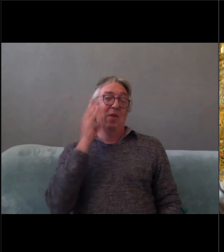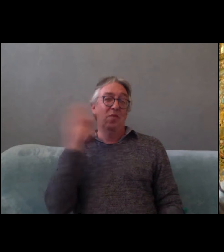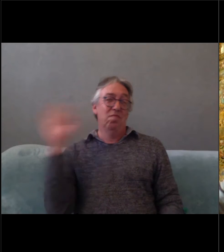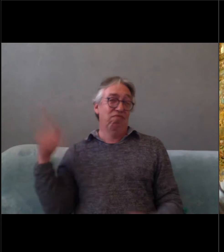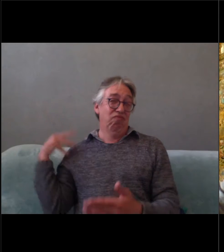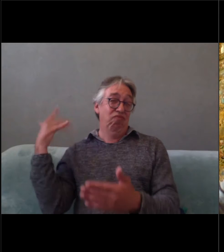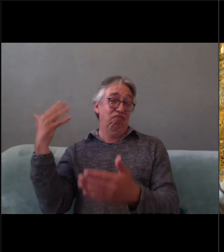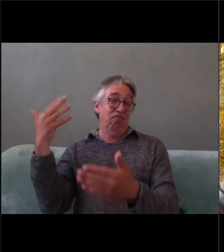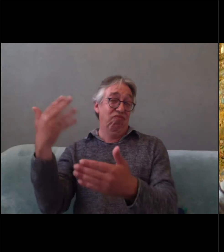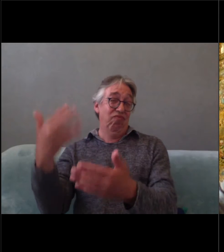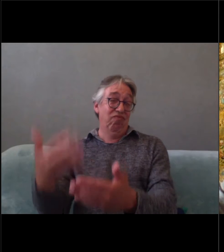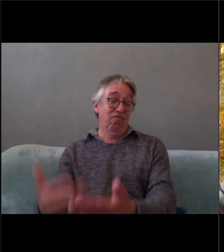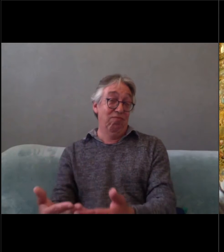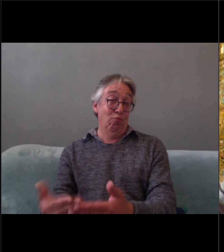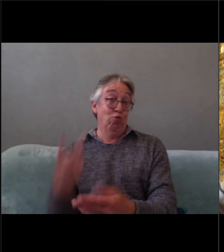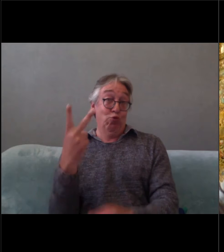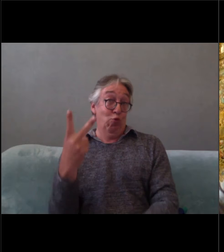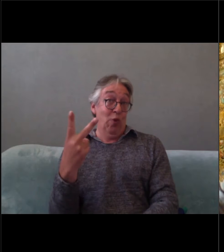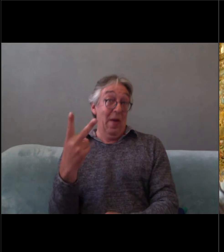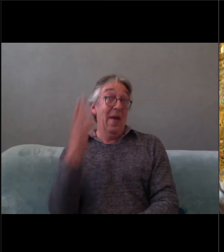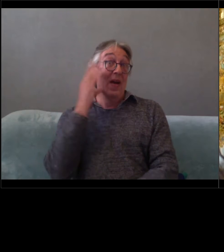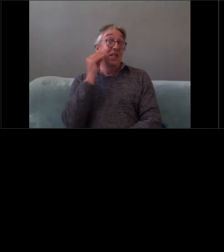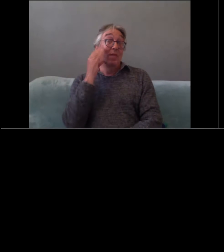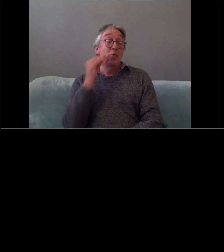of the structural funds at national and European level.